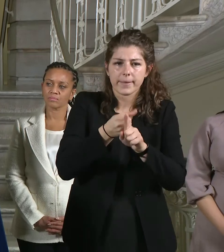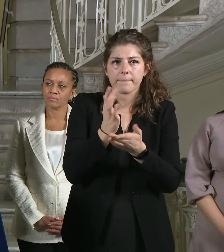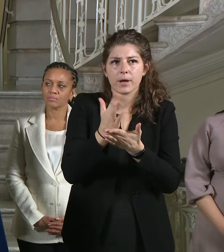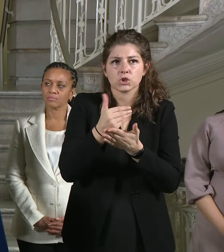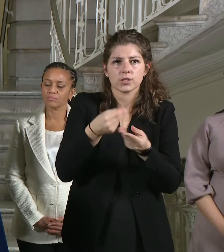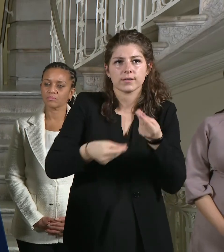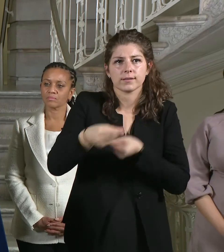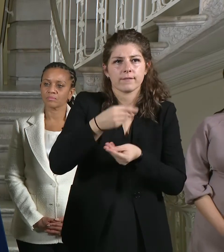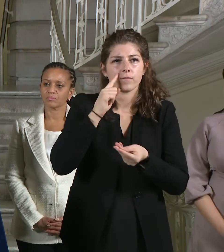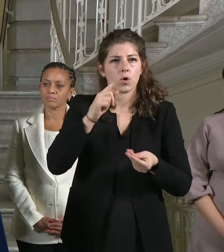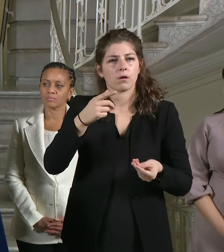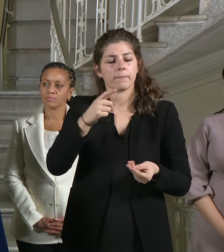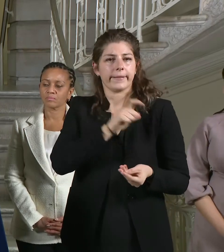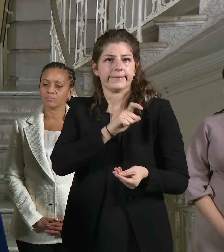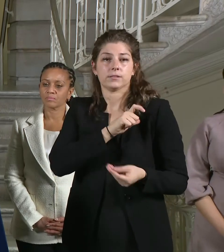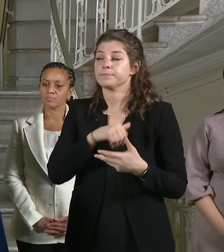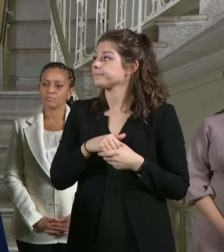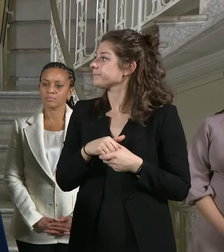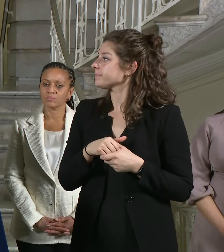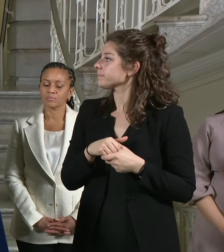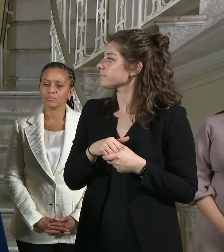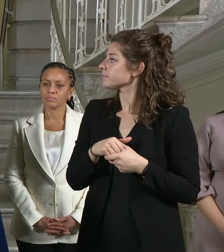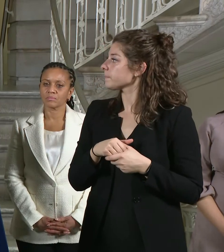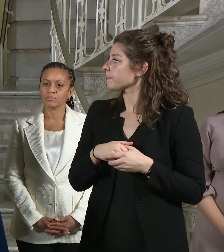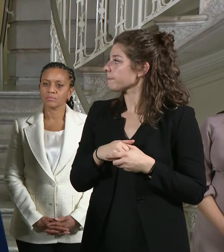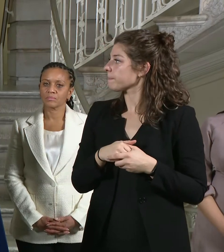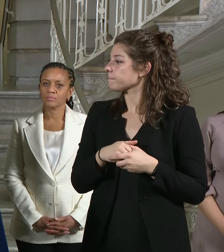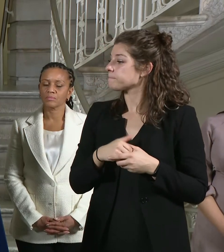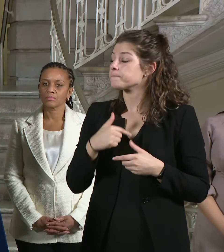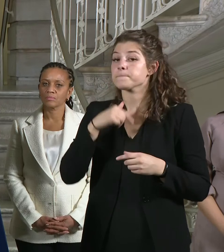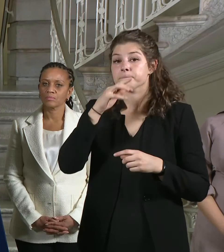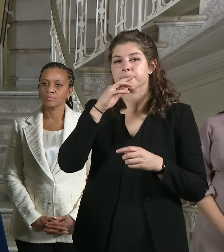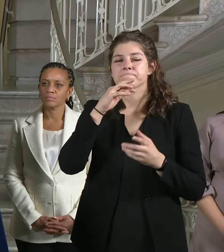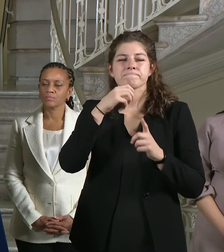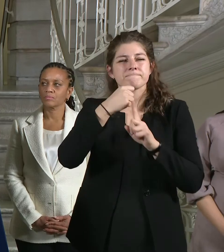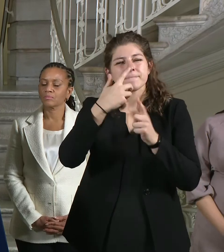CAN YOU DISCUSS THE FUNDING OF THE POLICE DEPARTMENT AND HOW IT CONVEYORS TO THE NOVEMBER MODIFICA